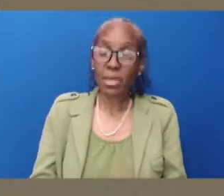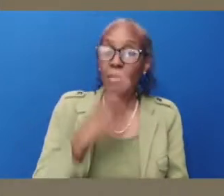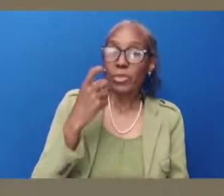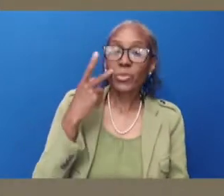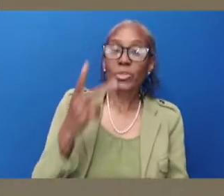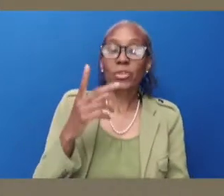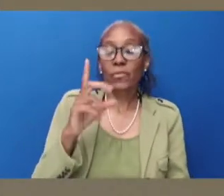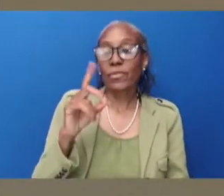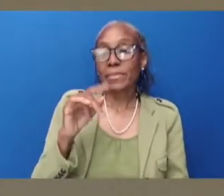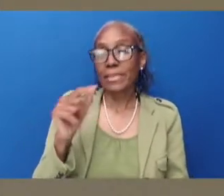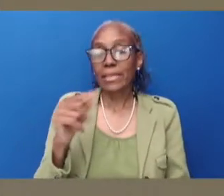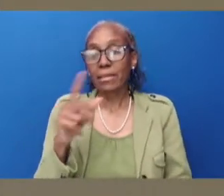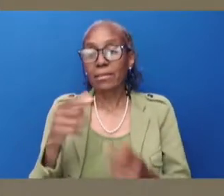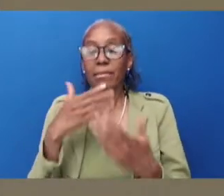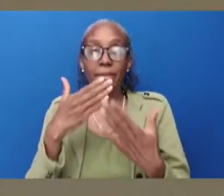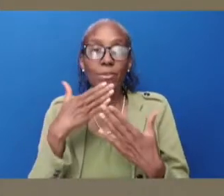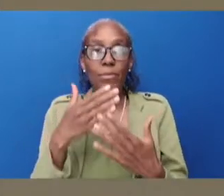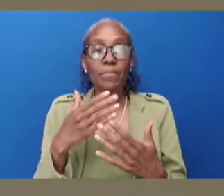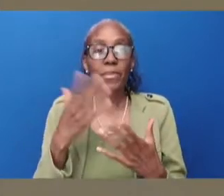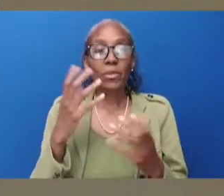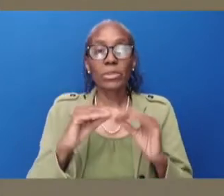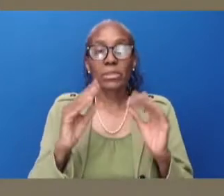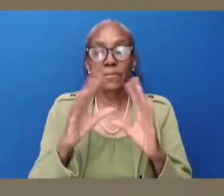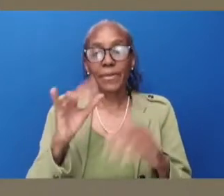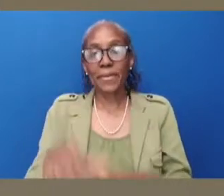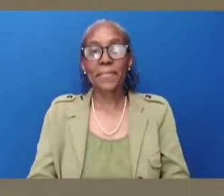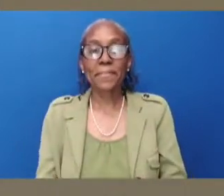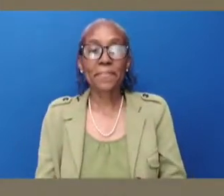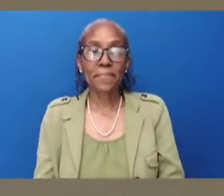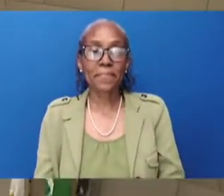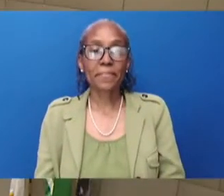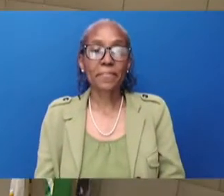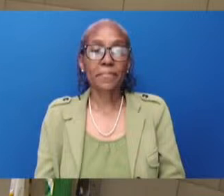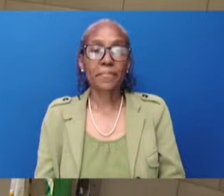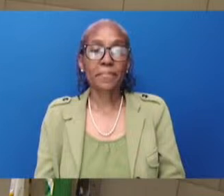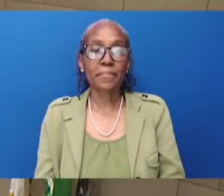JEOPARDY. IT DOES NOT, CORRECT. BASED ON WHAT